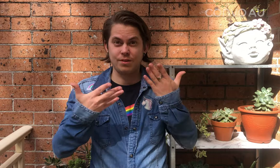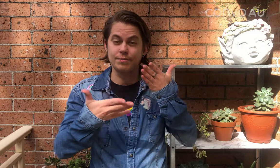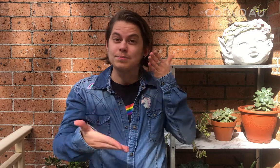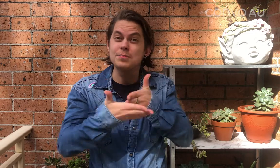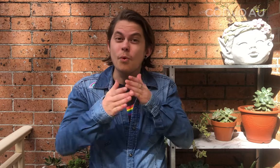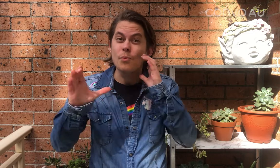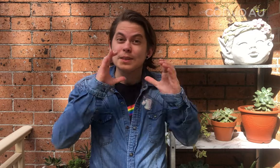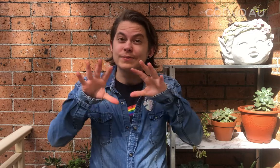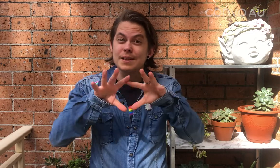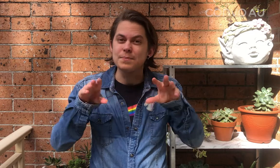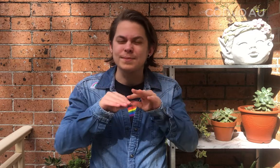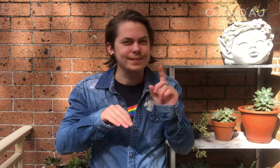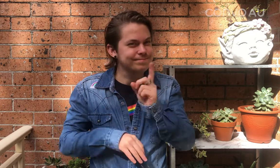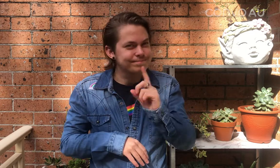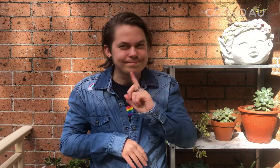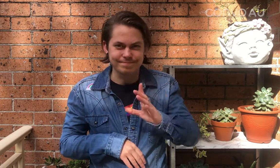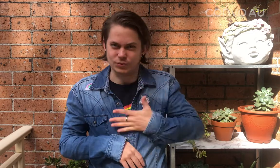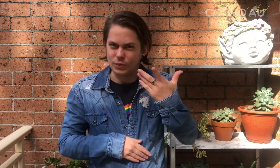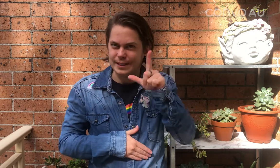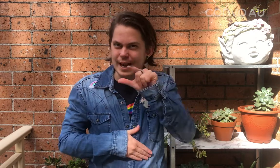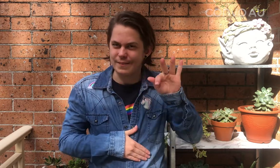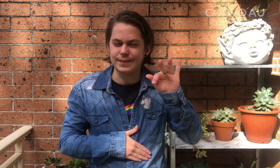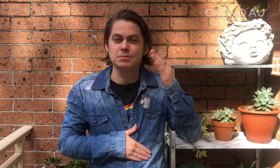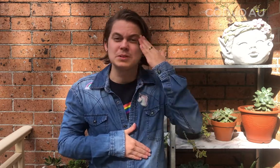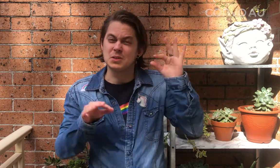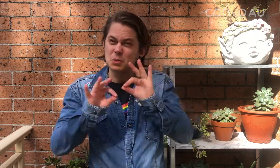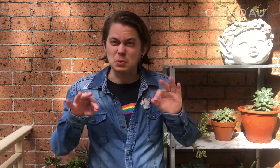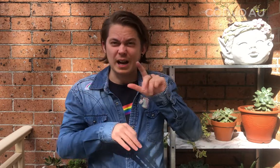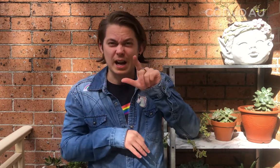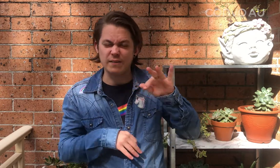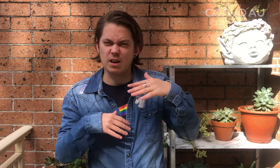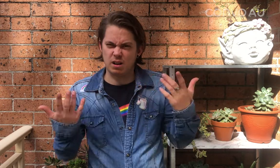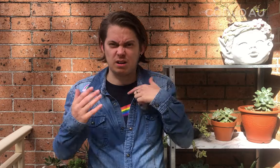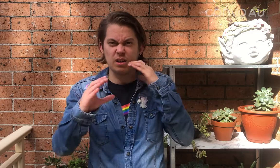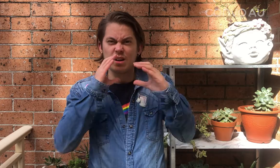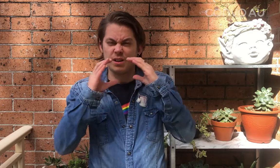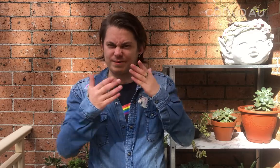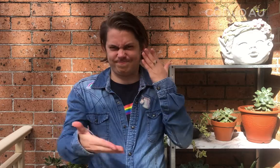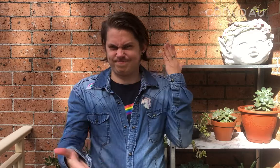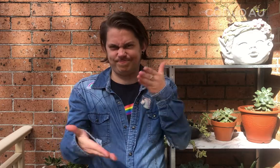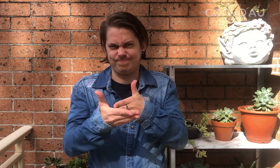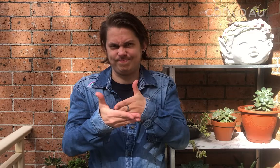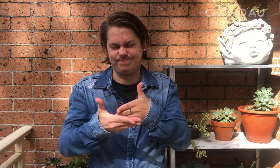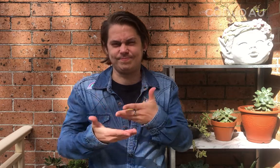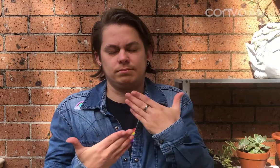so I do not experience a barrier to communication with them. If I didn't have LSF I would be totally barred from communicating.